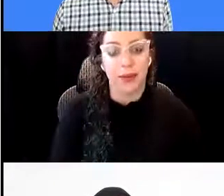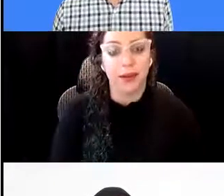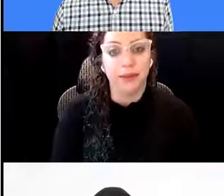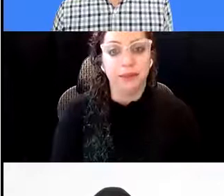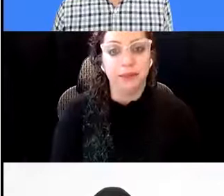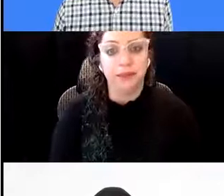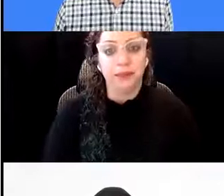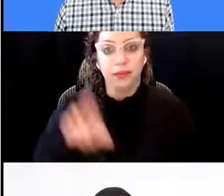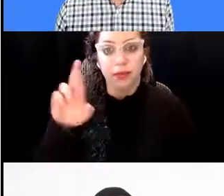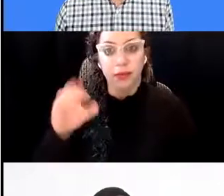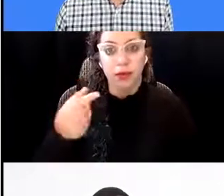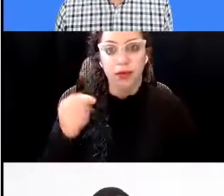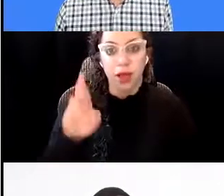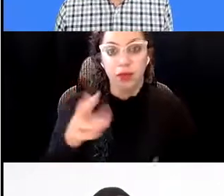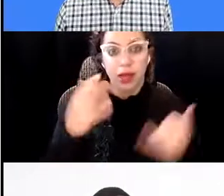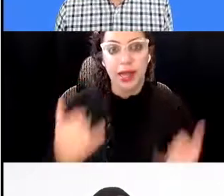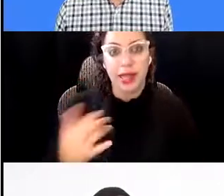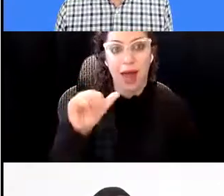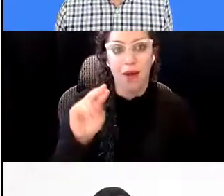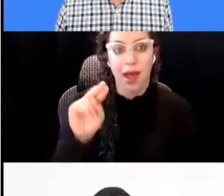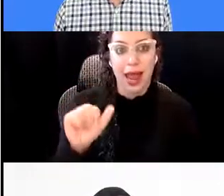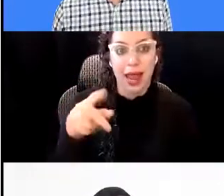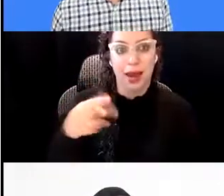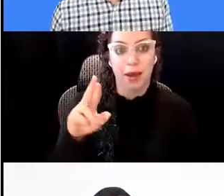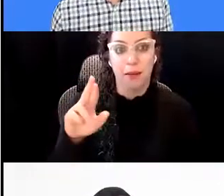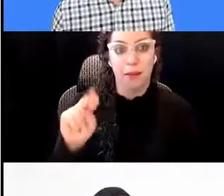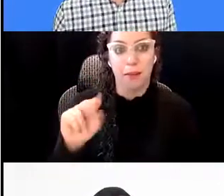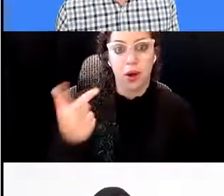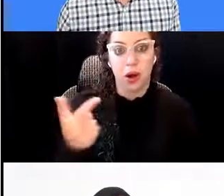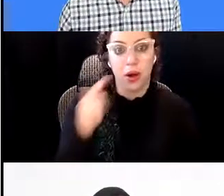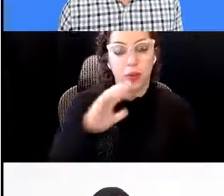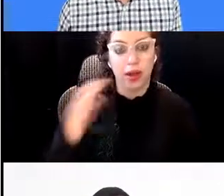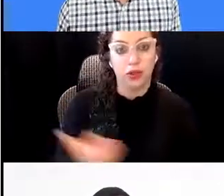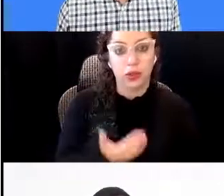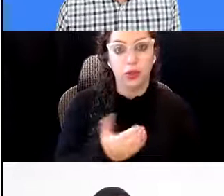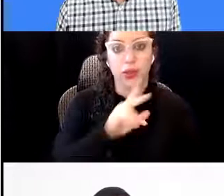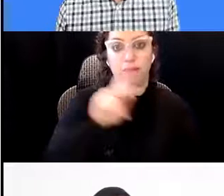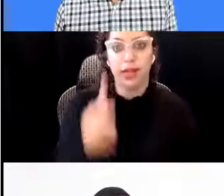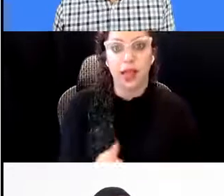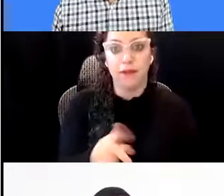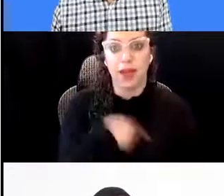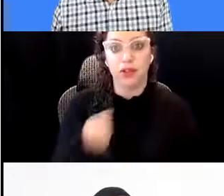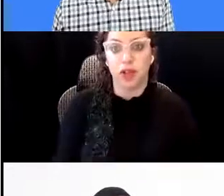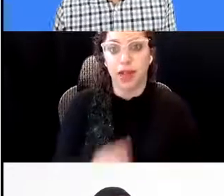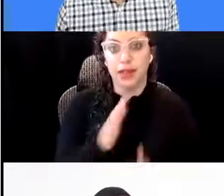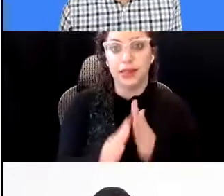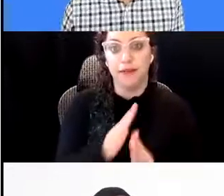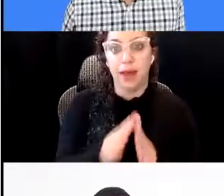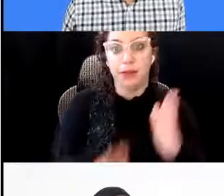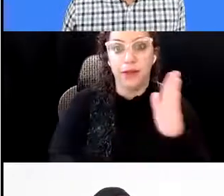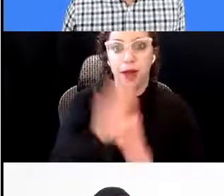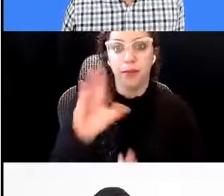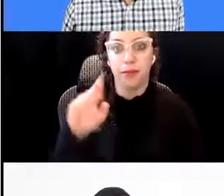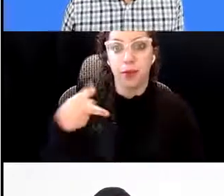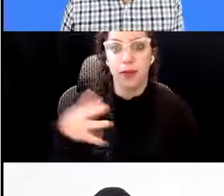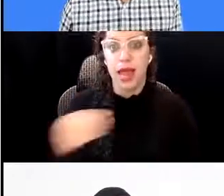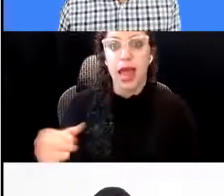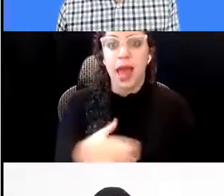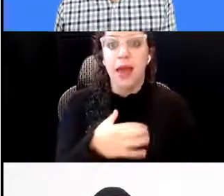And now Anna Perng's going to introduce the Philadelphia Chinatown Development Corporation and the Mayor's Commission on People with Disabilities.